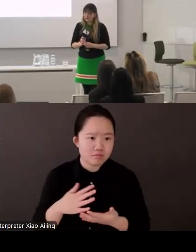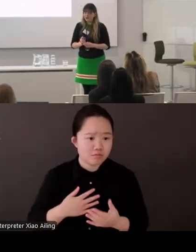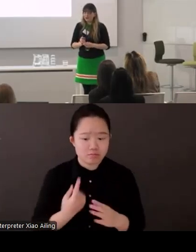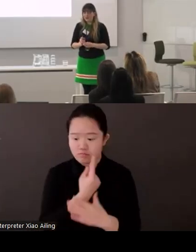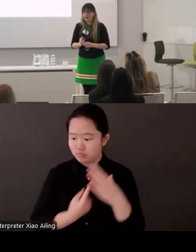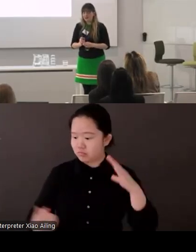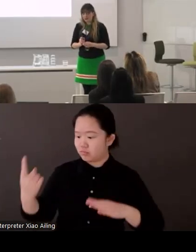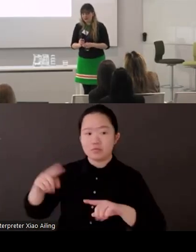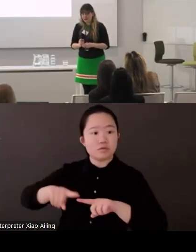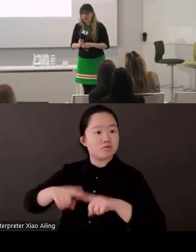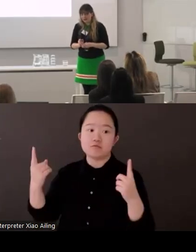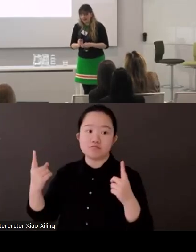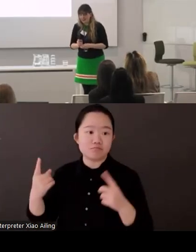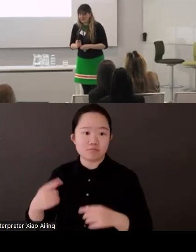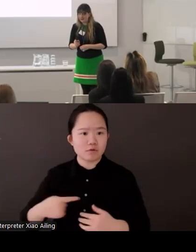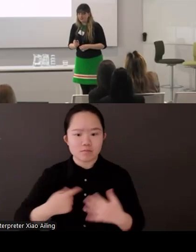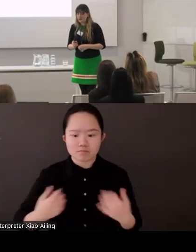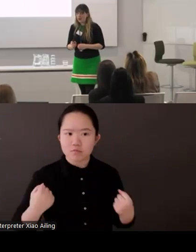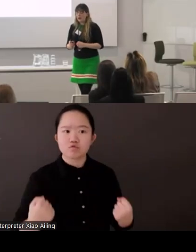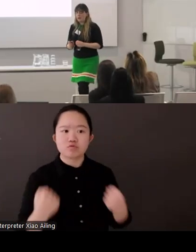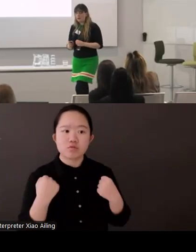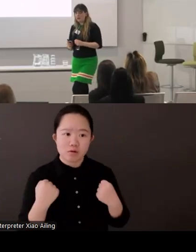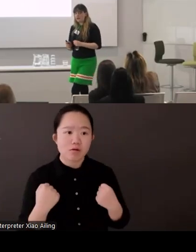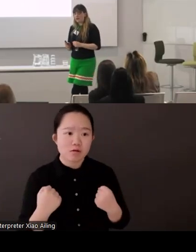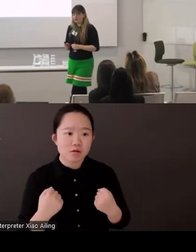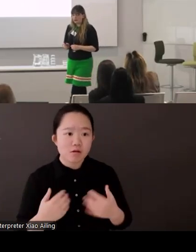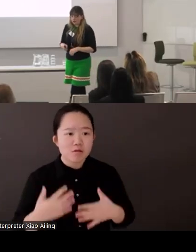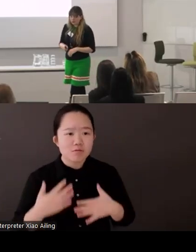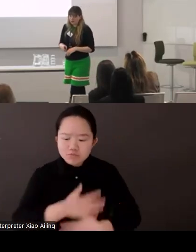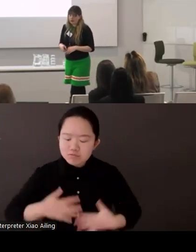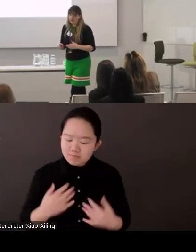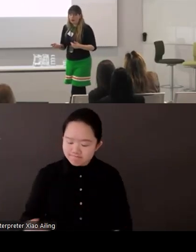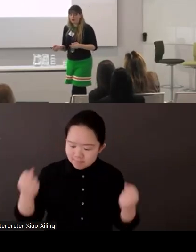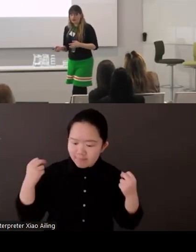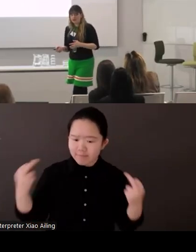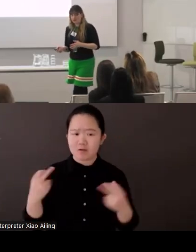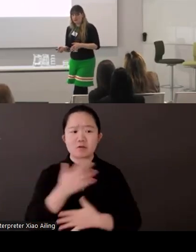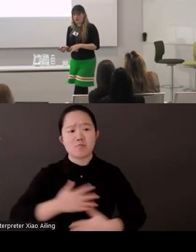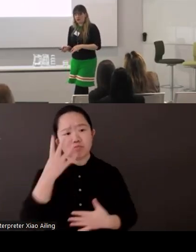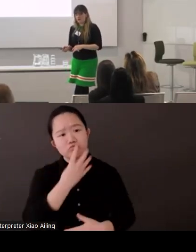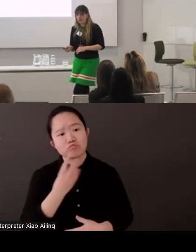You just haven't realized it yet. My body's uncontrollable. My body is just a body.